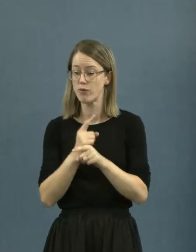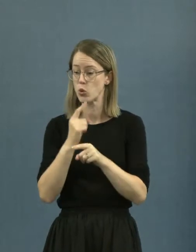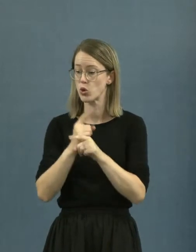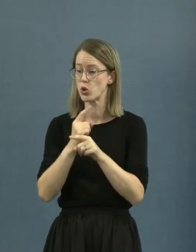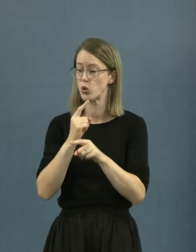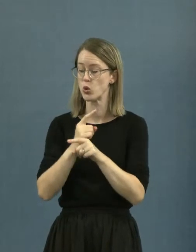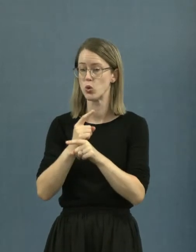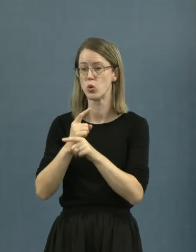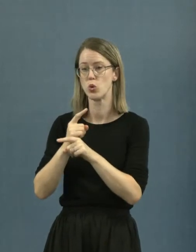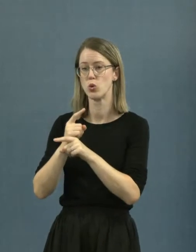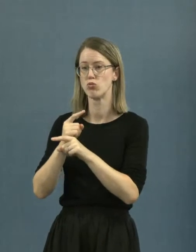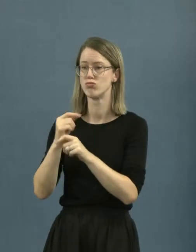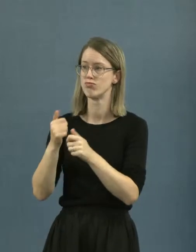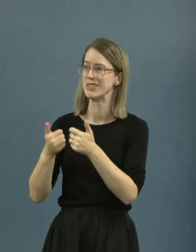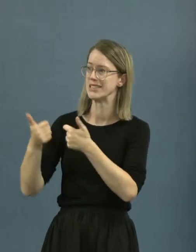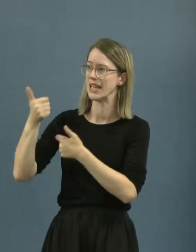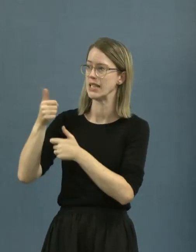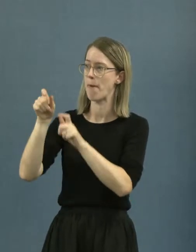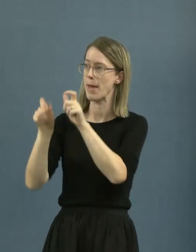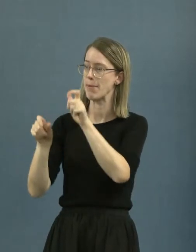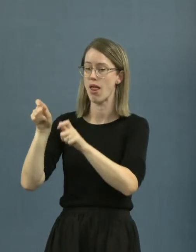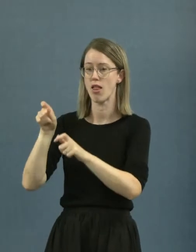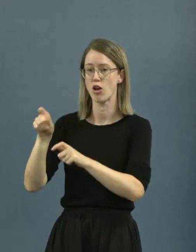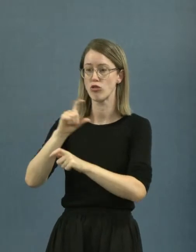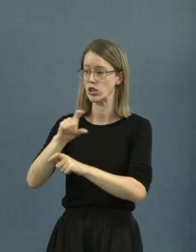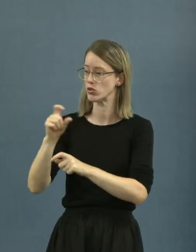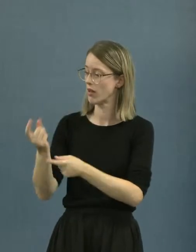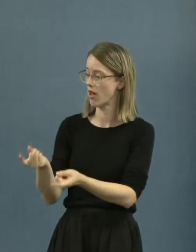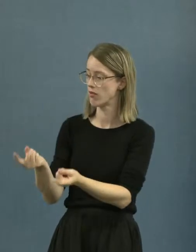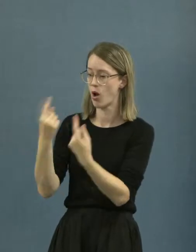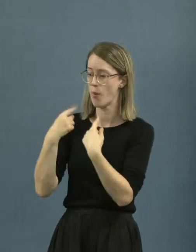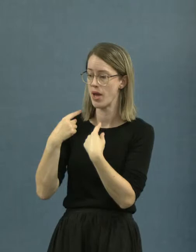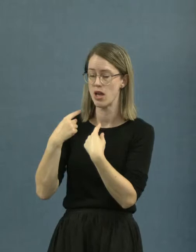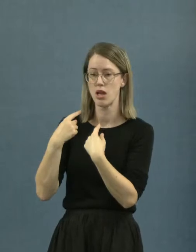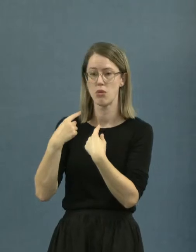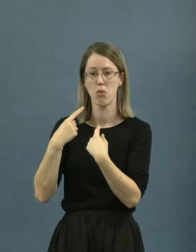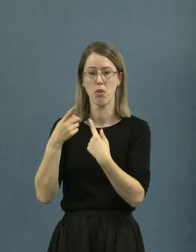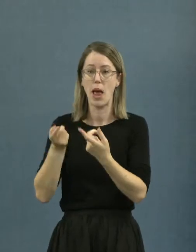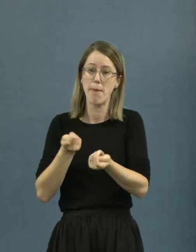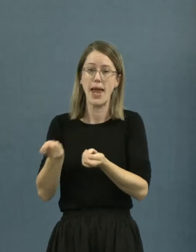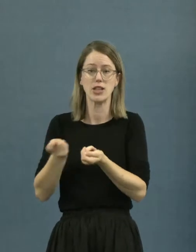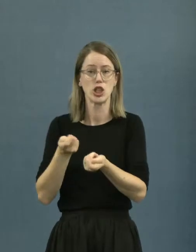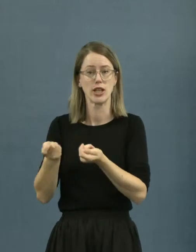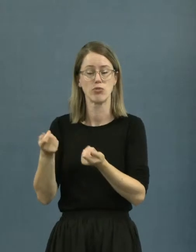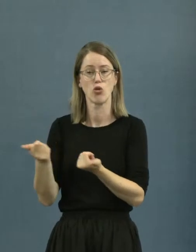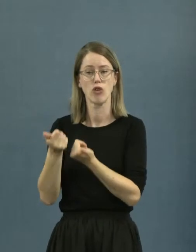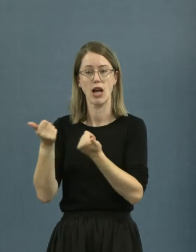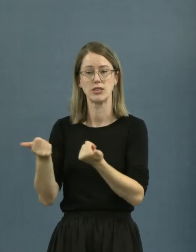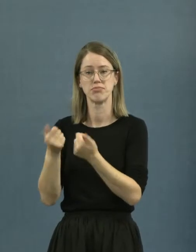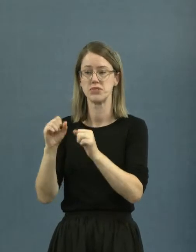senior officials in Christchurch today, and they've assured me that, you know,